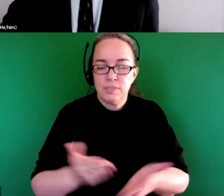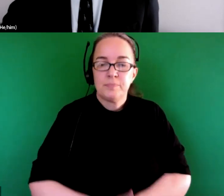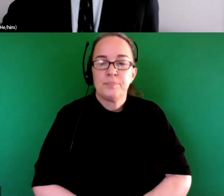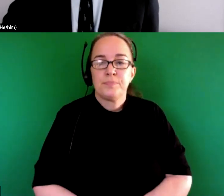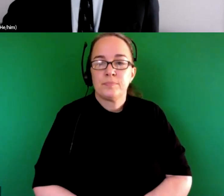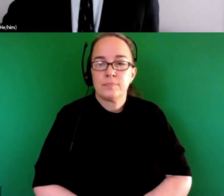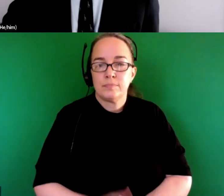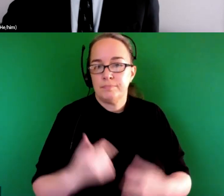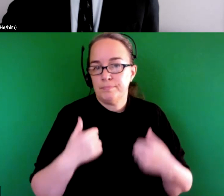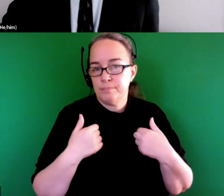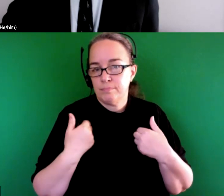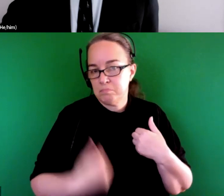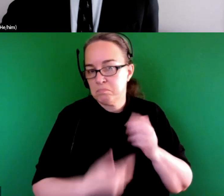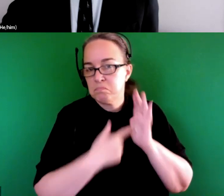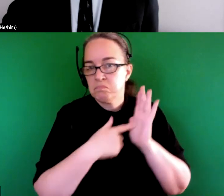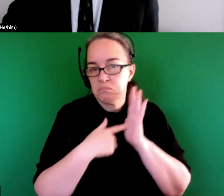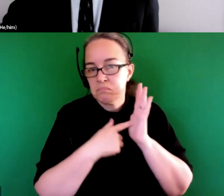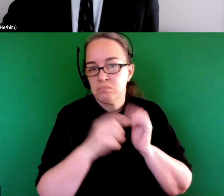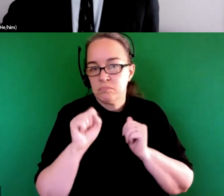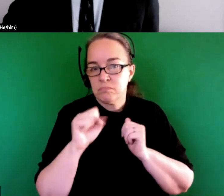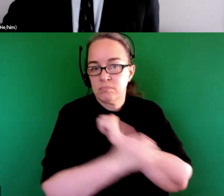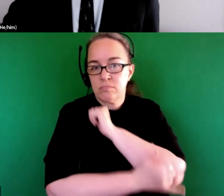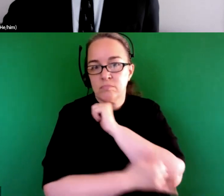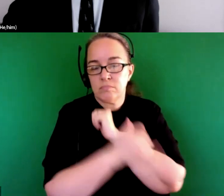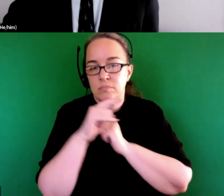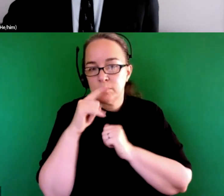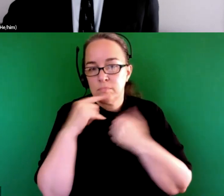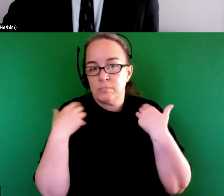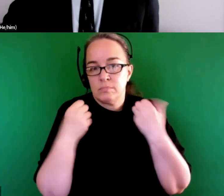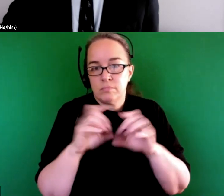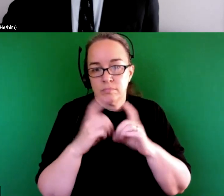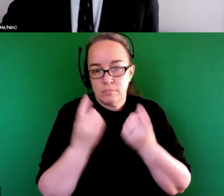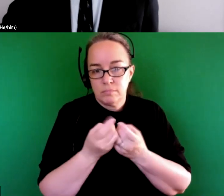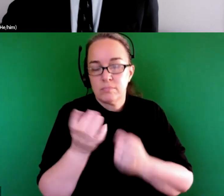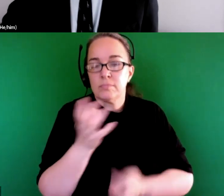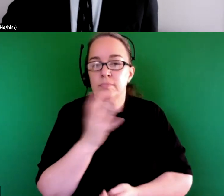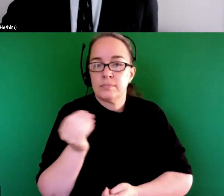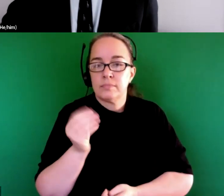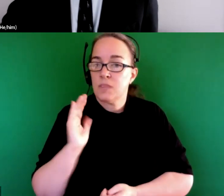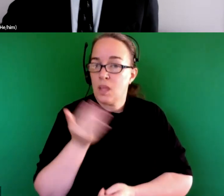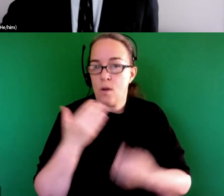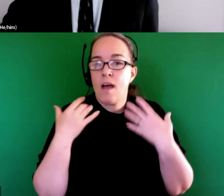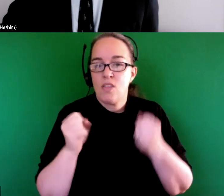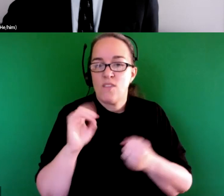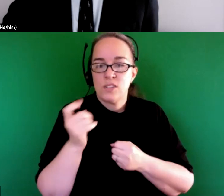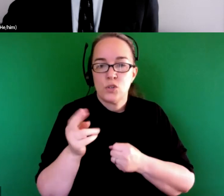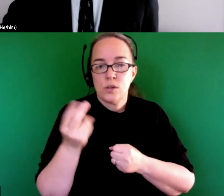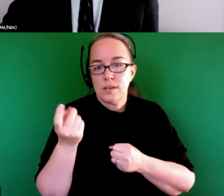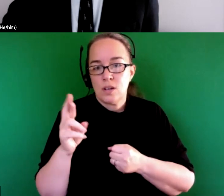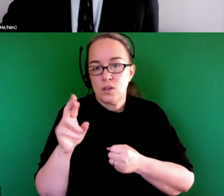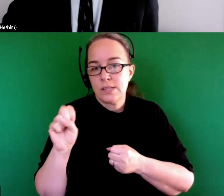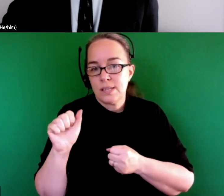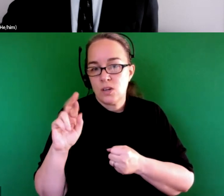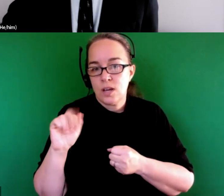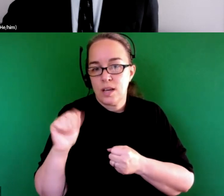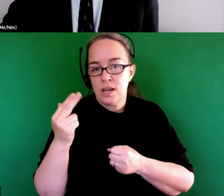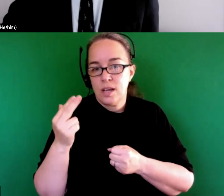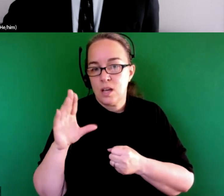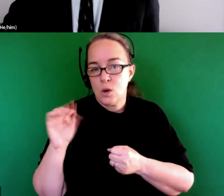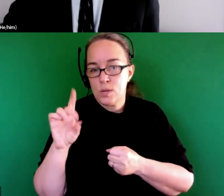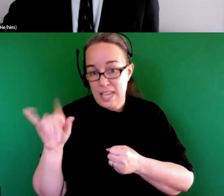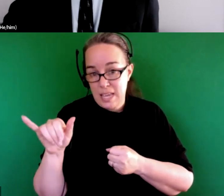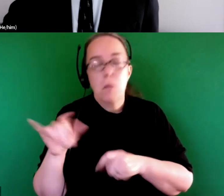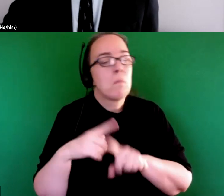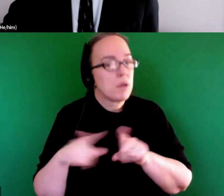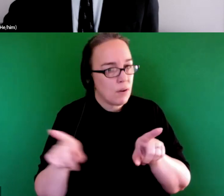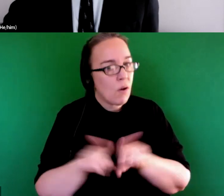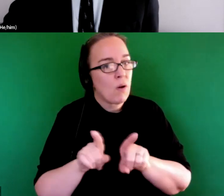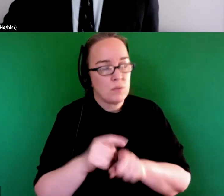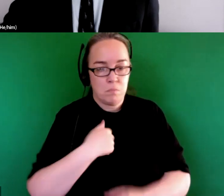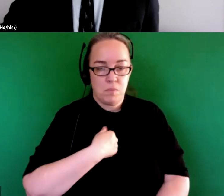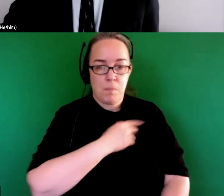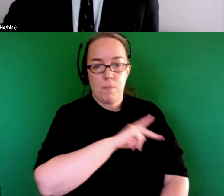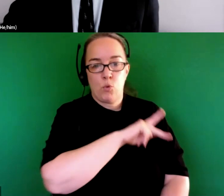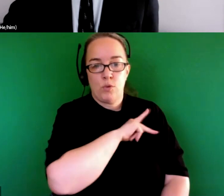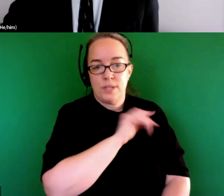Dr. Elsa Villarino: Representing Santa Clara county public health department in our health officer Dr Sarah cody but also personally, as somebody who's been.